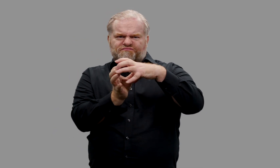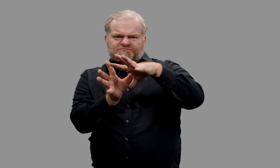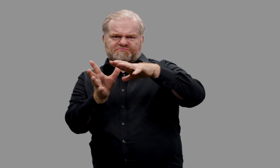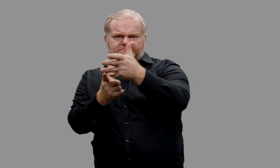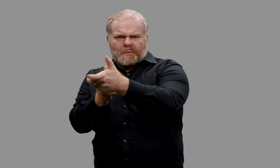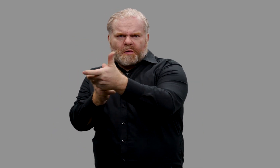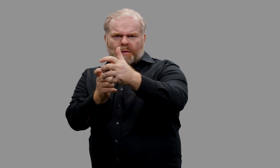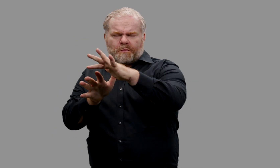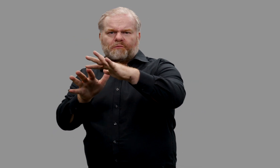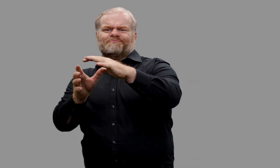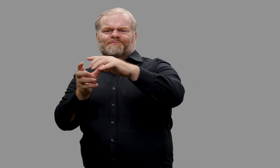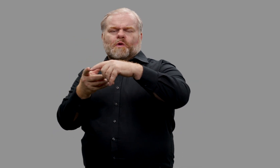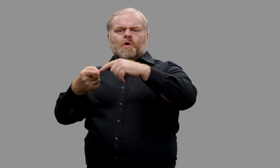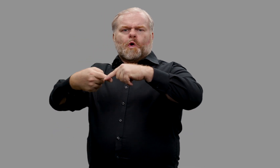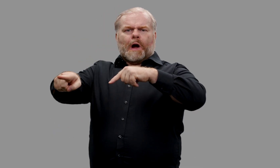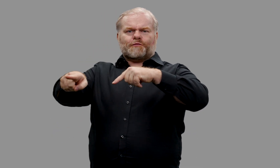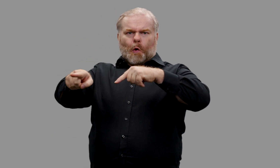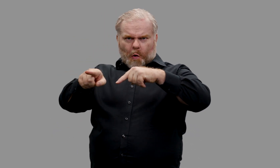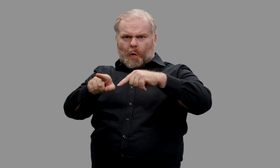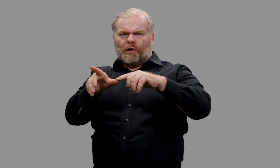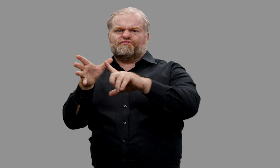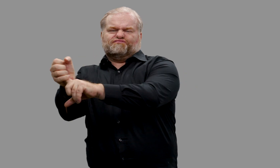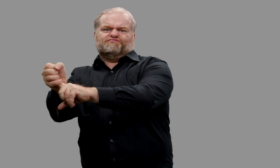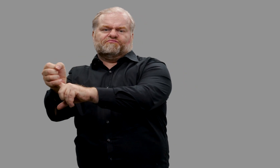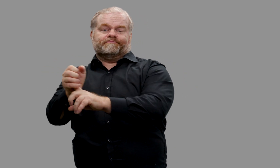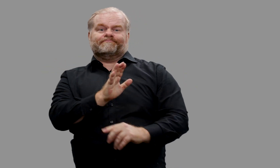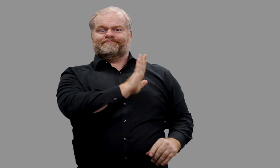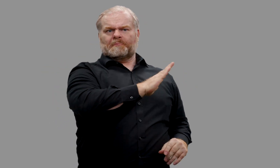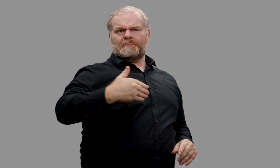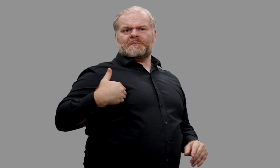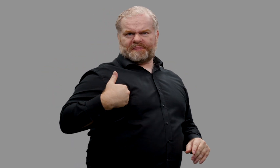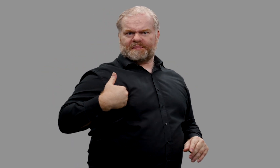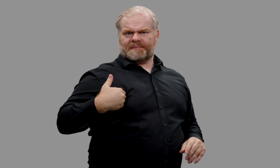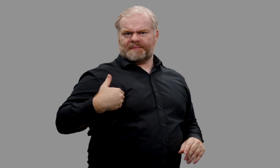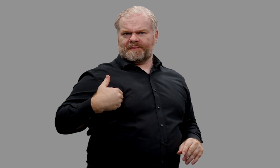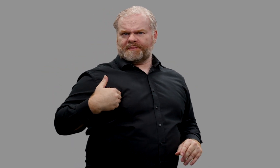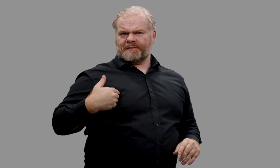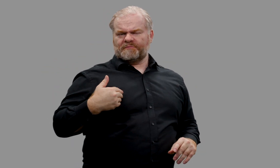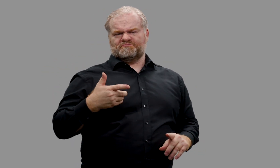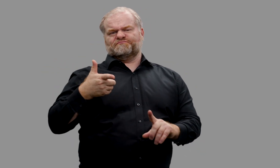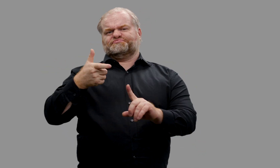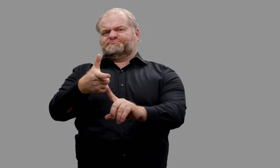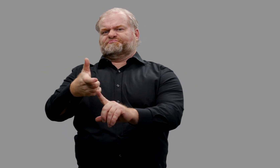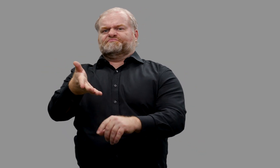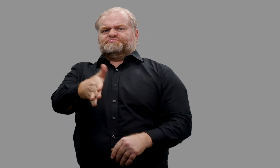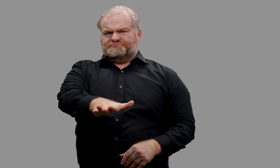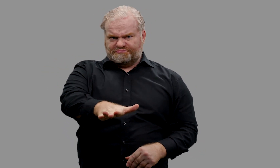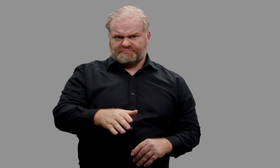was murdered by a commando of the Einsatzgruppe.